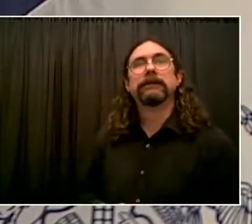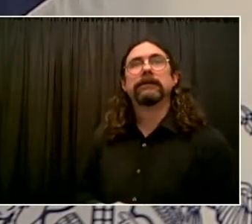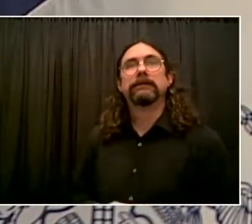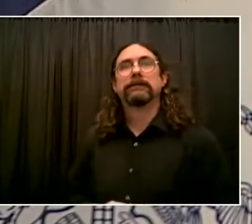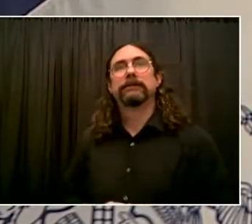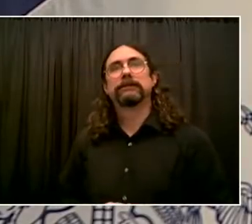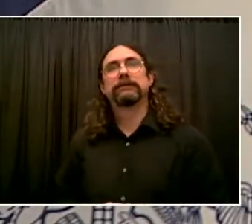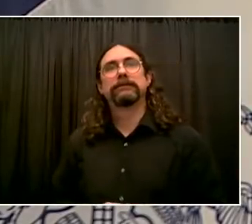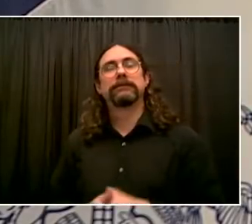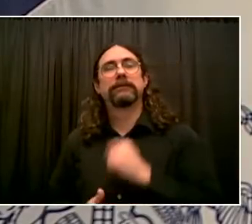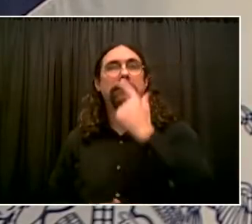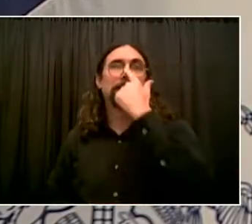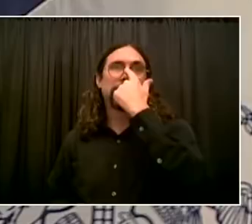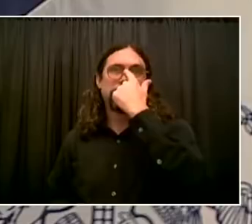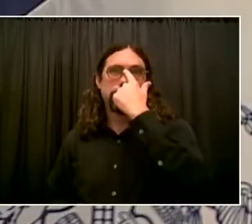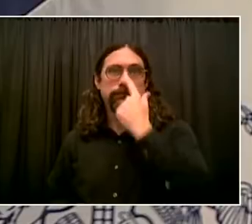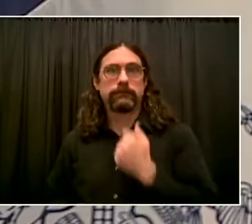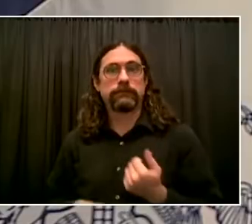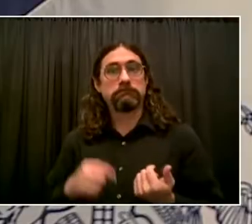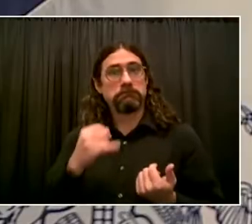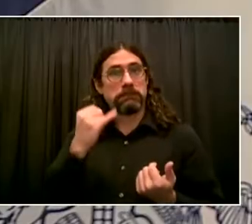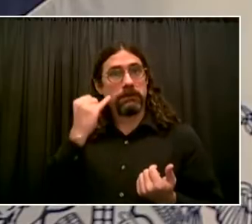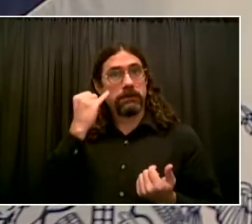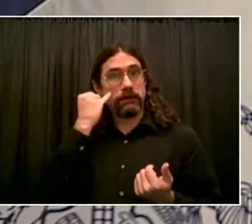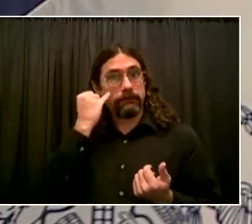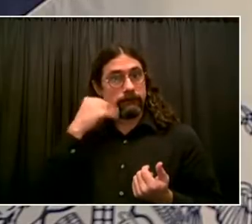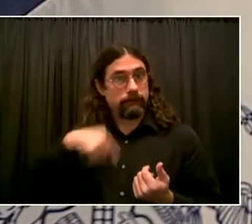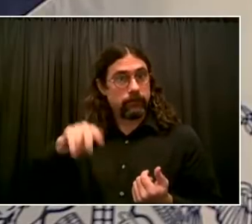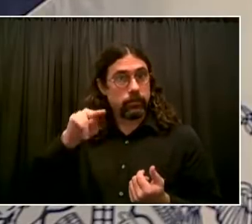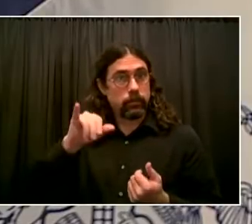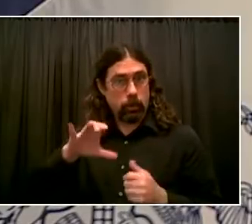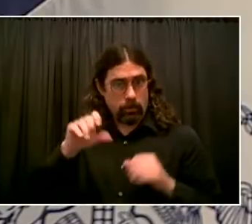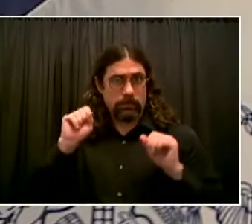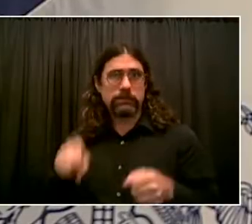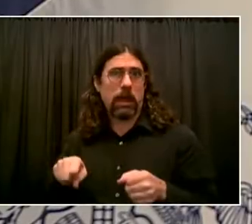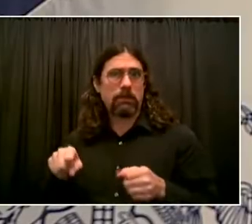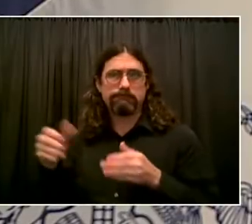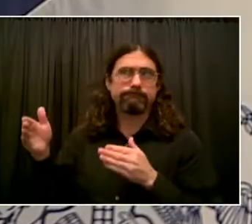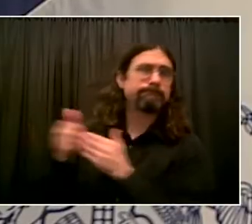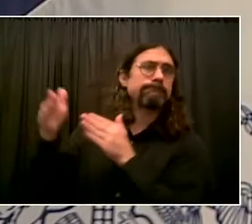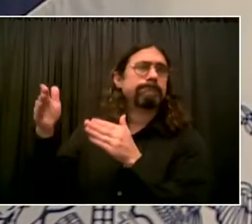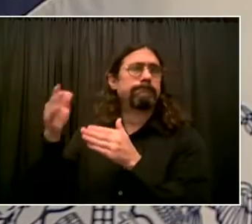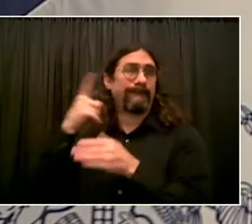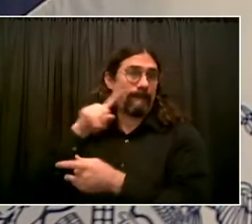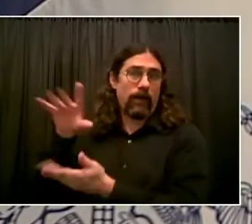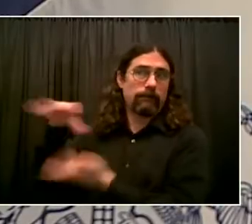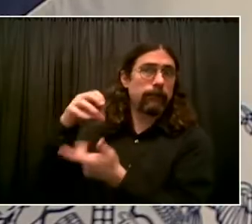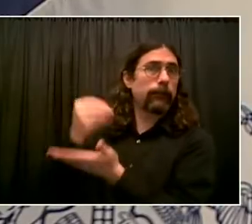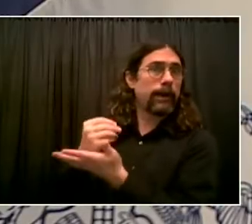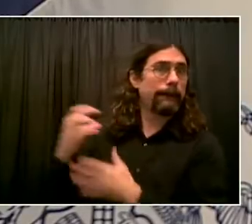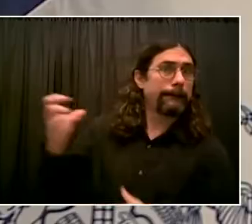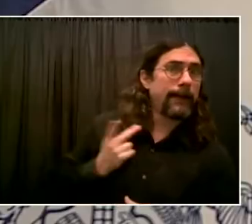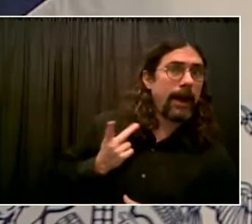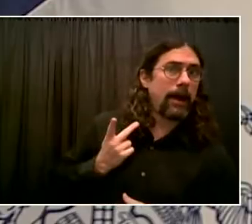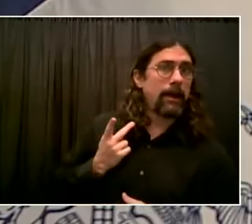THOSE SITES. WE HAVE OTHER PROVIDERS WE WILL WORK WITH. AND YES, OF COURSE, IF THERE'S ANYTHING WE CAN DO TO GET CBAK MONEY OR ANY TYPE OF FOLLOW- THROUGH, WE ARE PREPARED TO DO